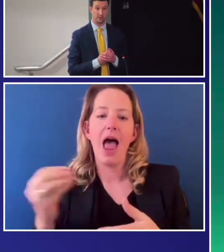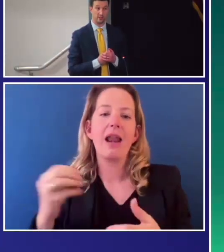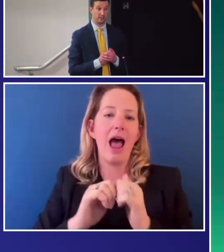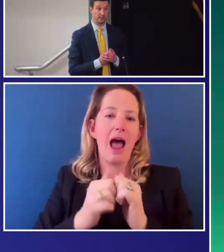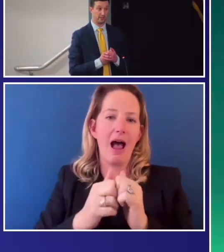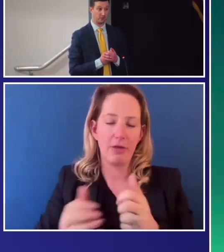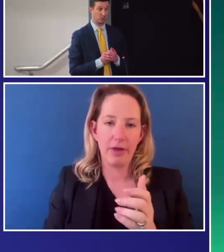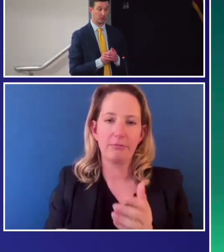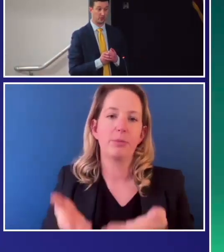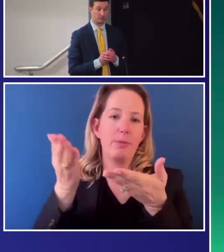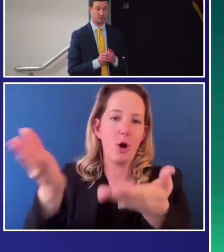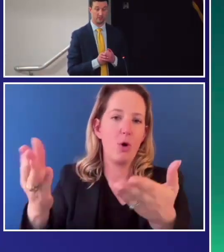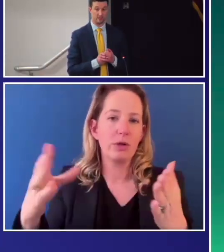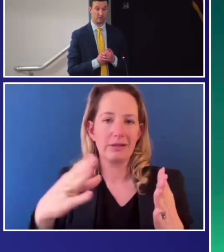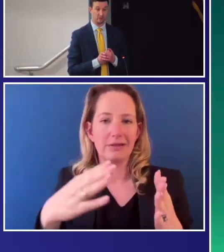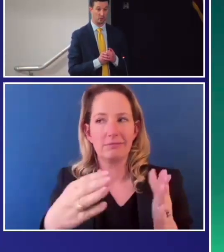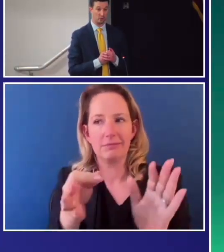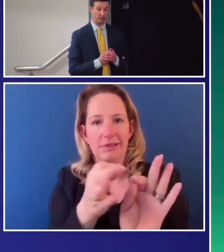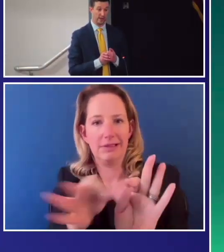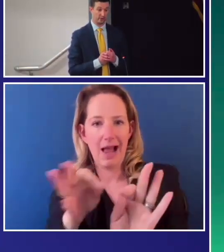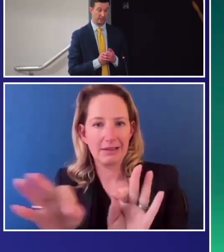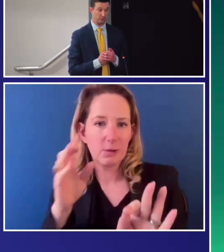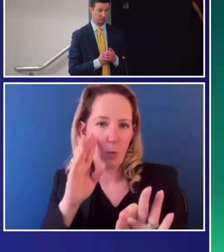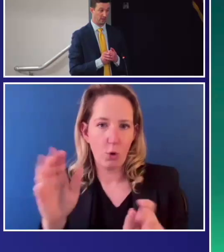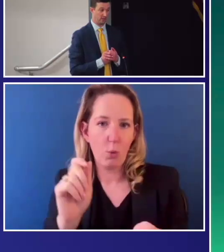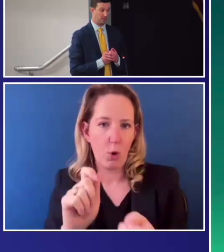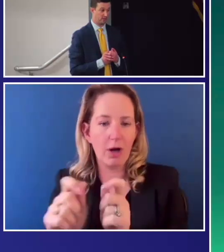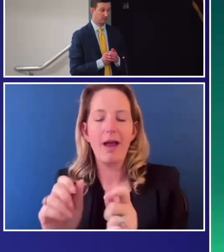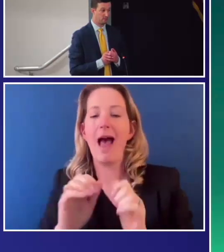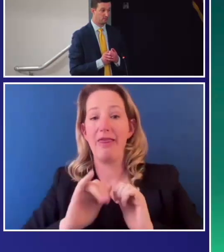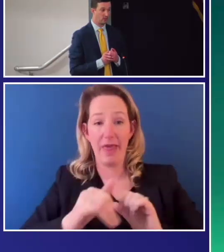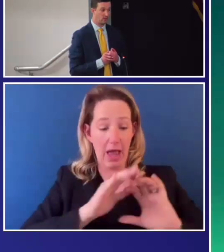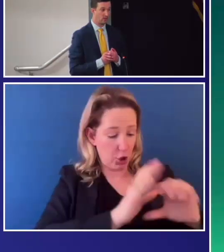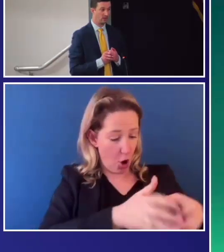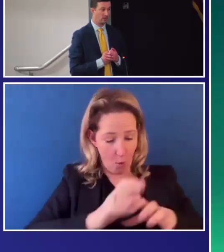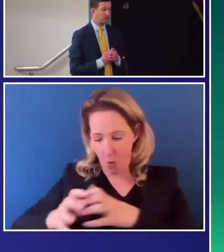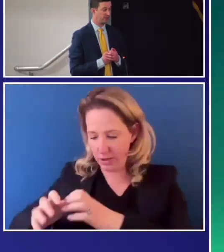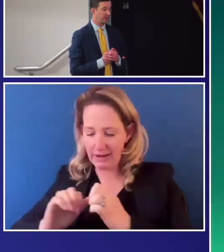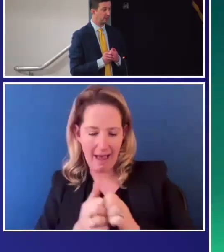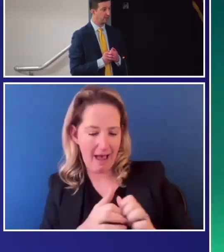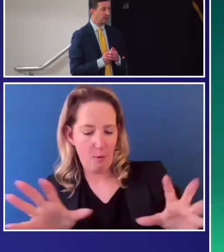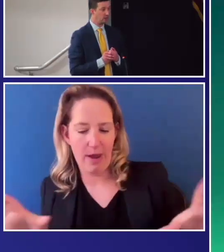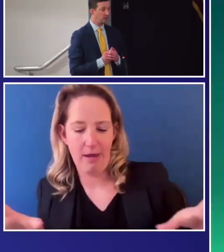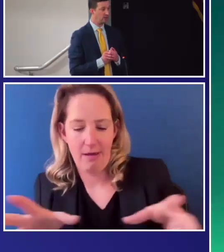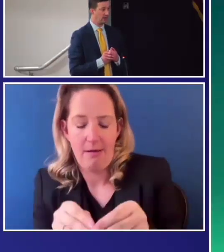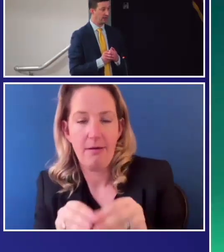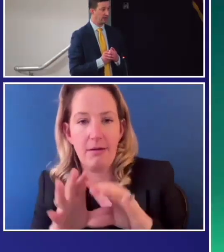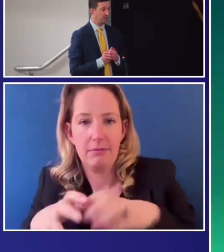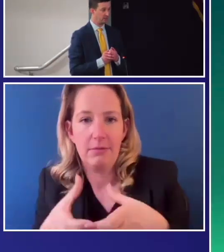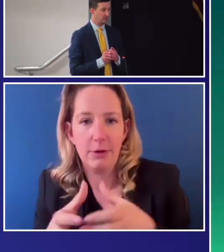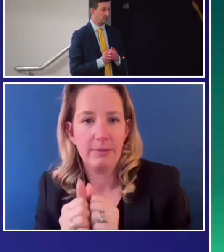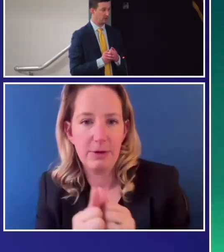And then we can answer questions specific to the cohort aggregation process. The other caveat I would say at the start